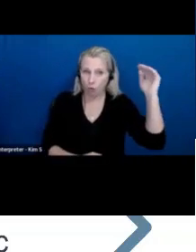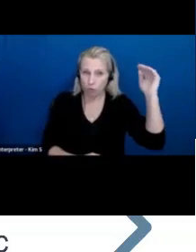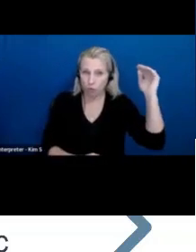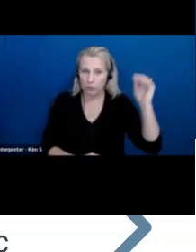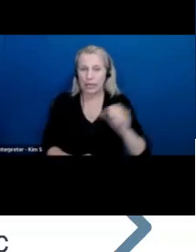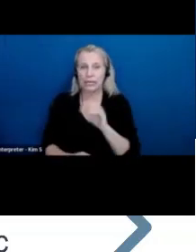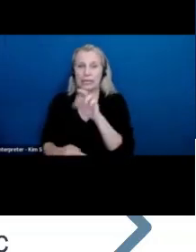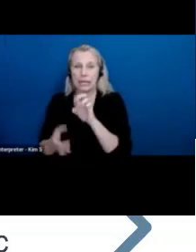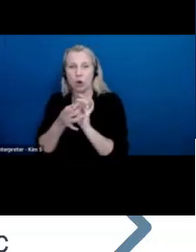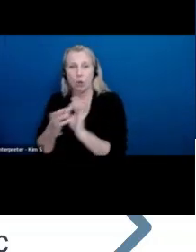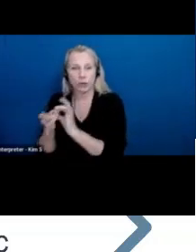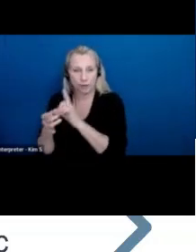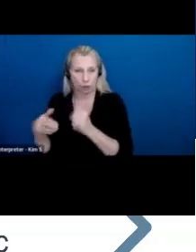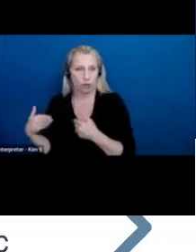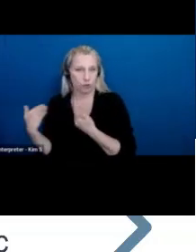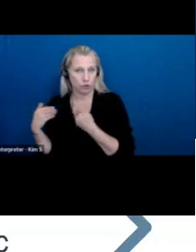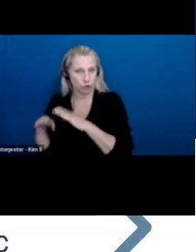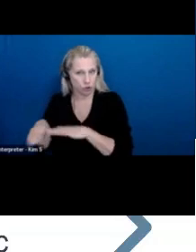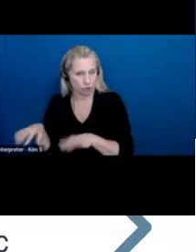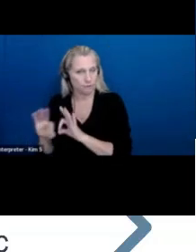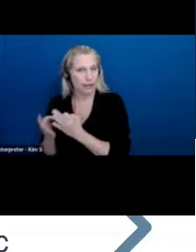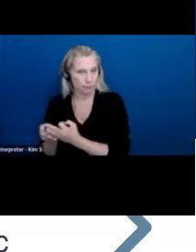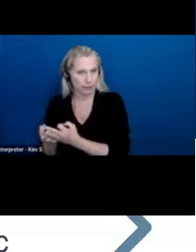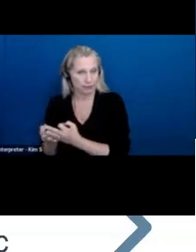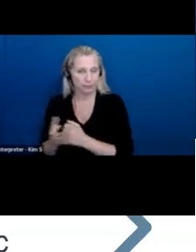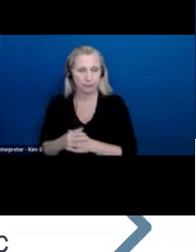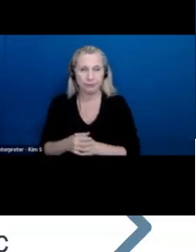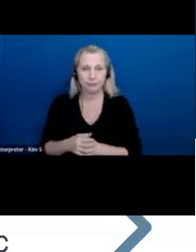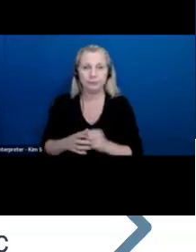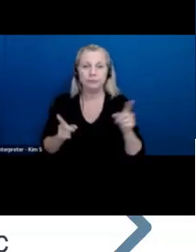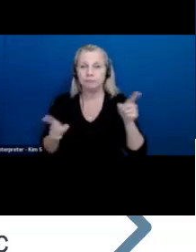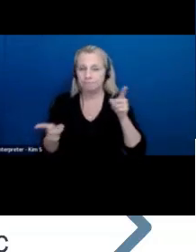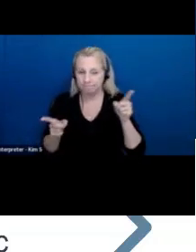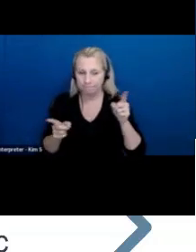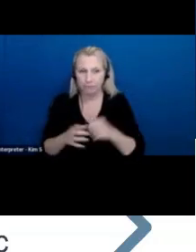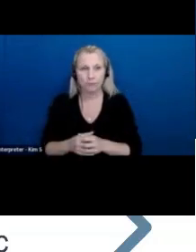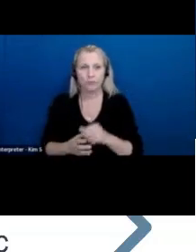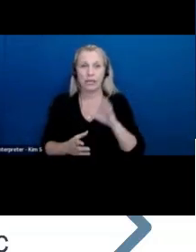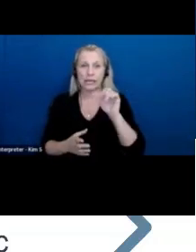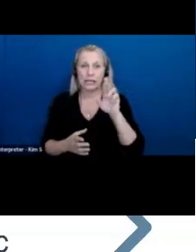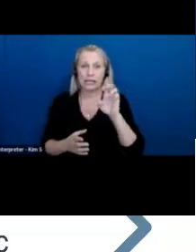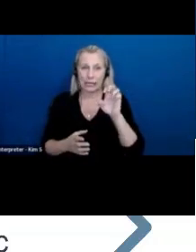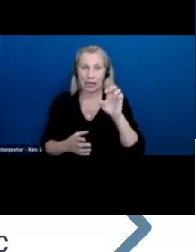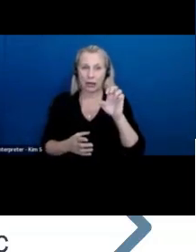care coordination for children, youth and families. Care coordination for adults looks